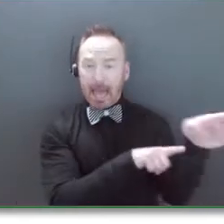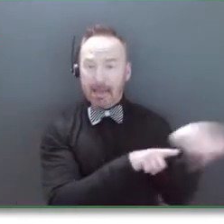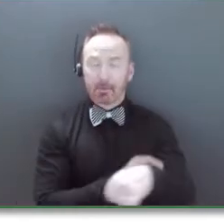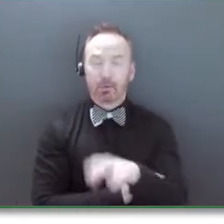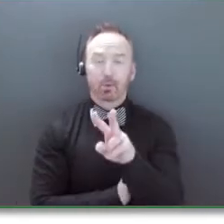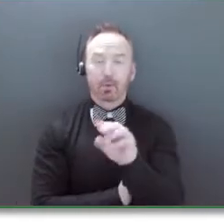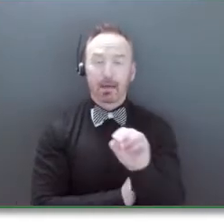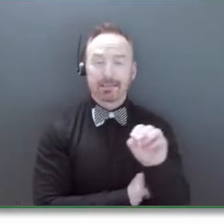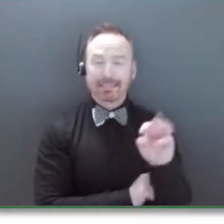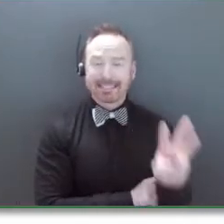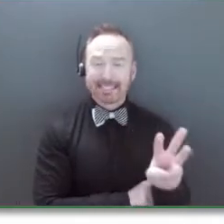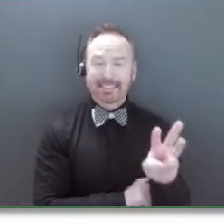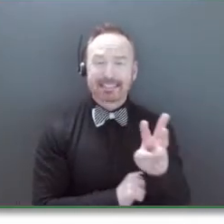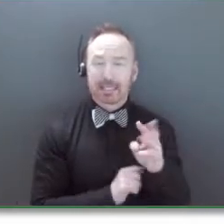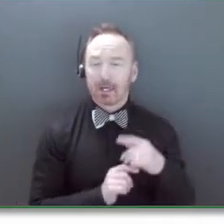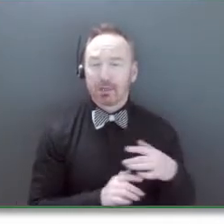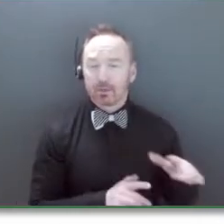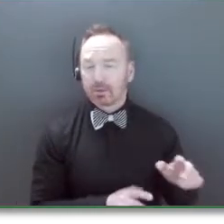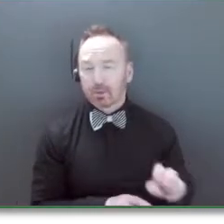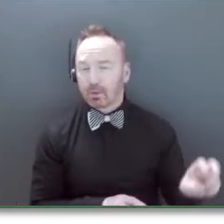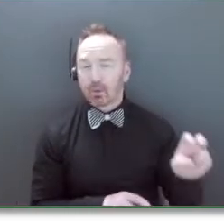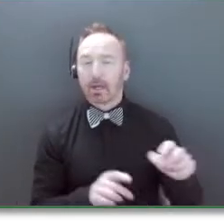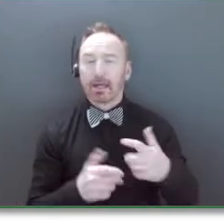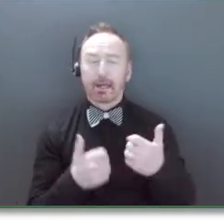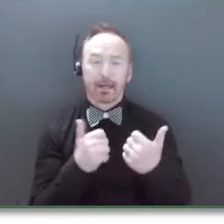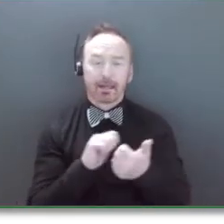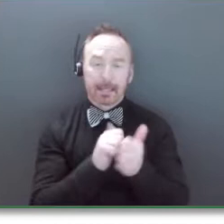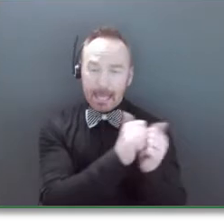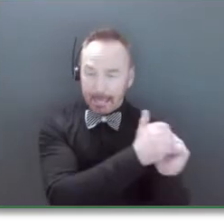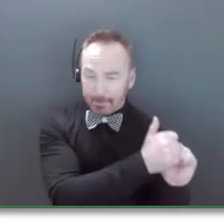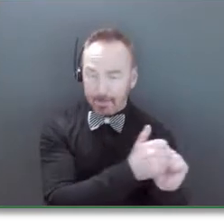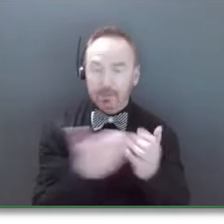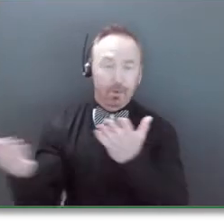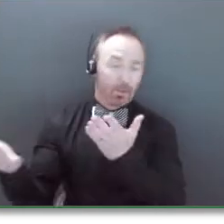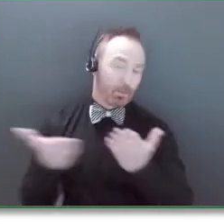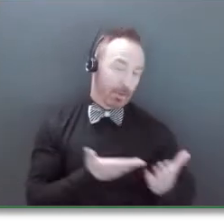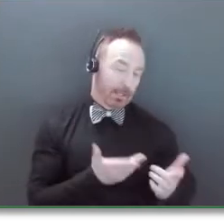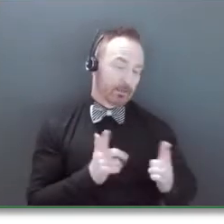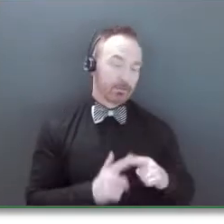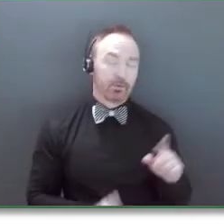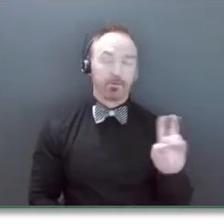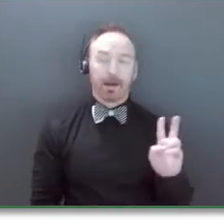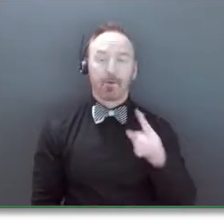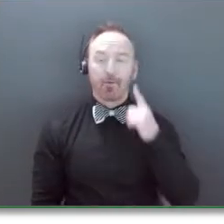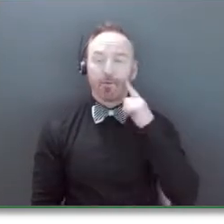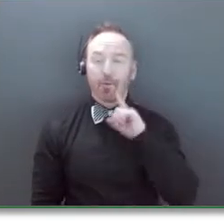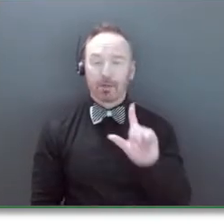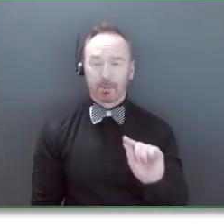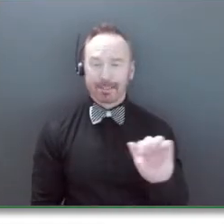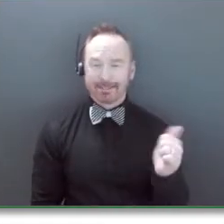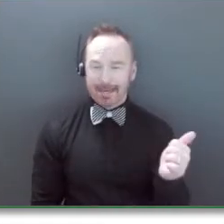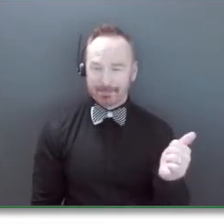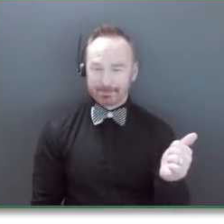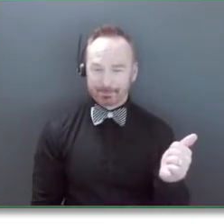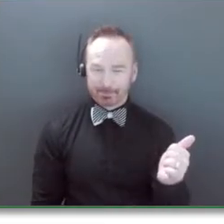So that he could bring it back home to Vancouver for our 2010 games and next slide please.